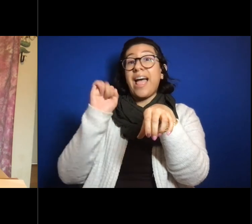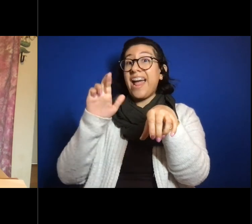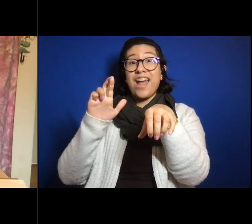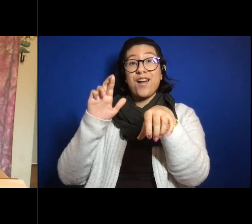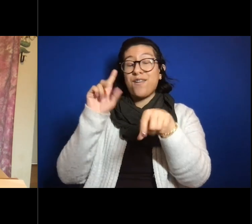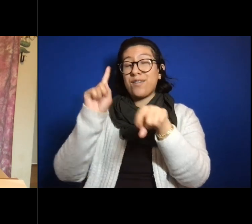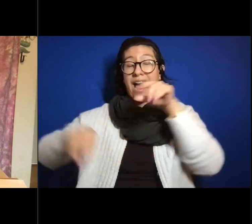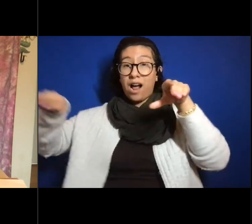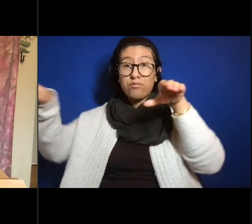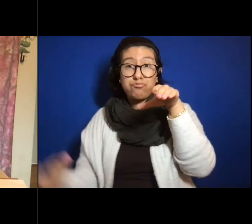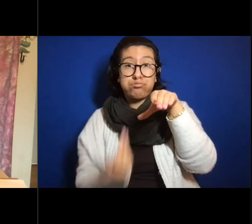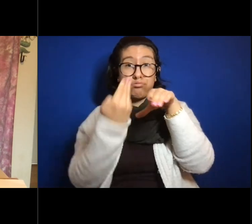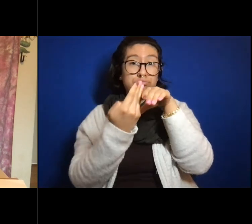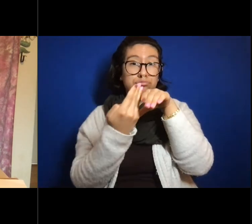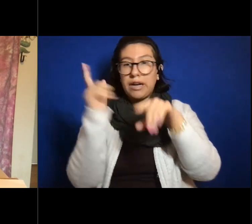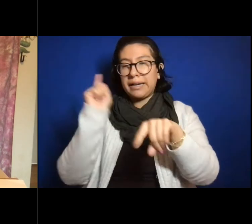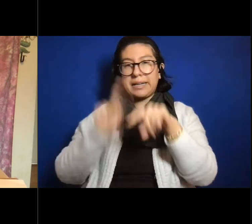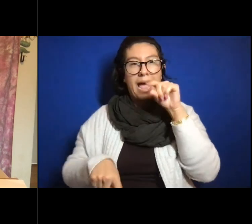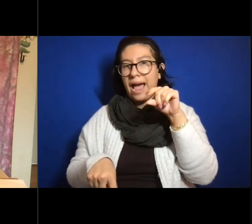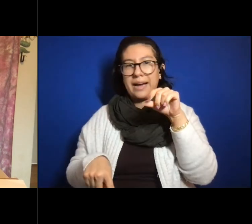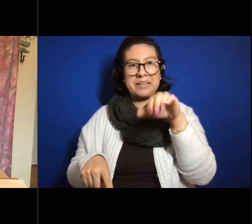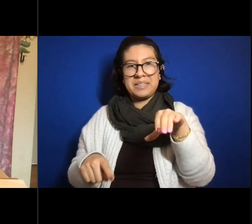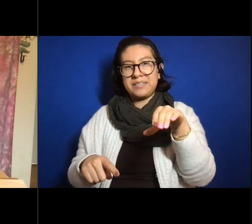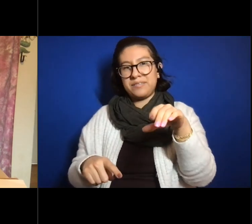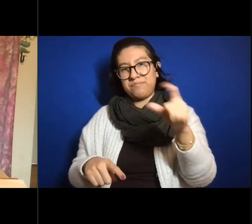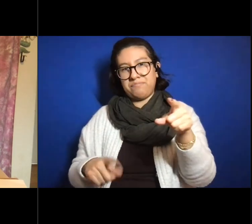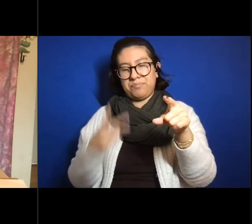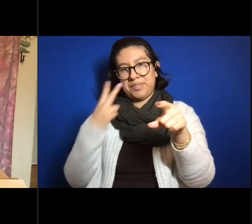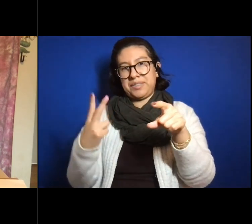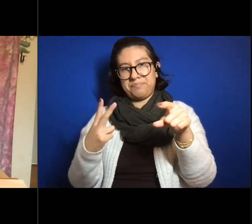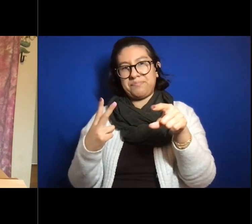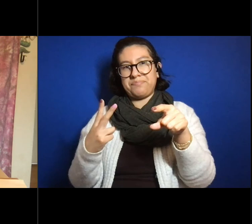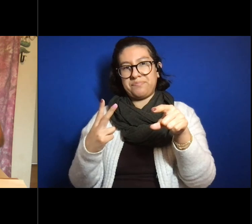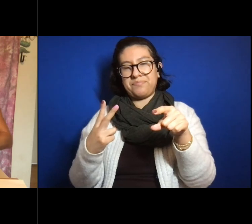up underneath and grab the roof and pry it off.